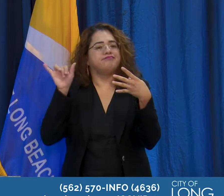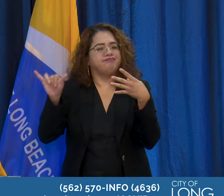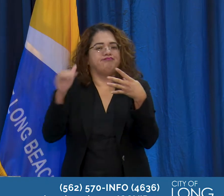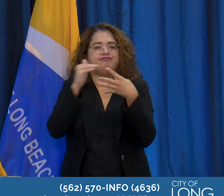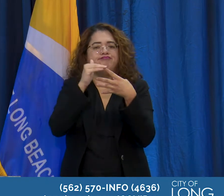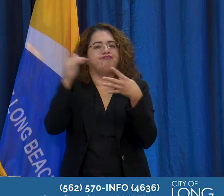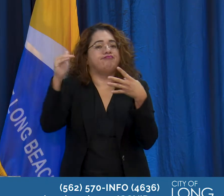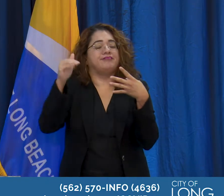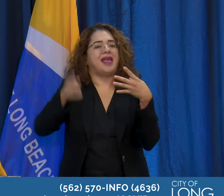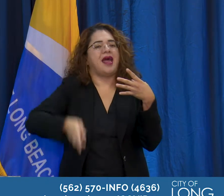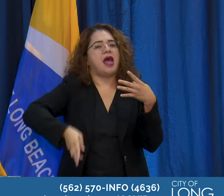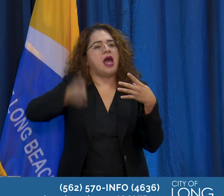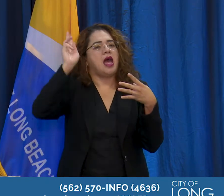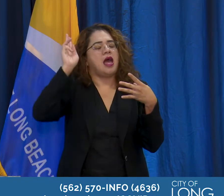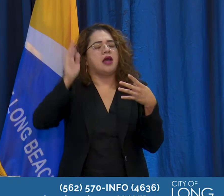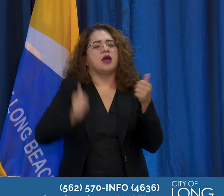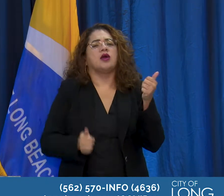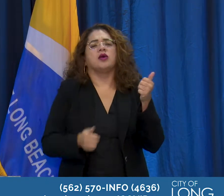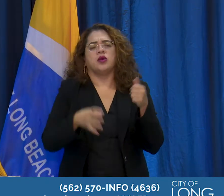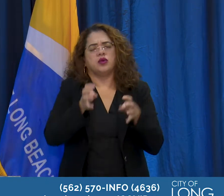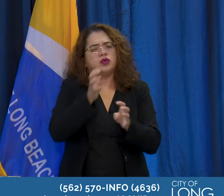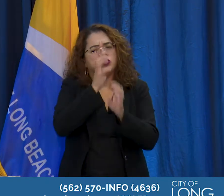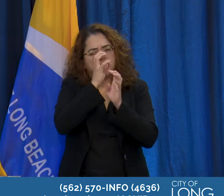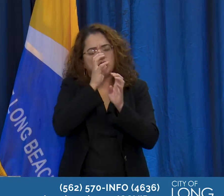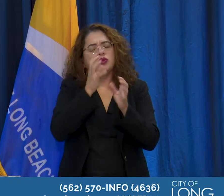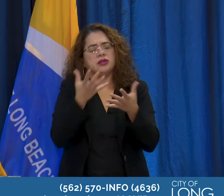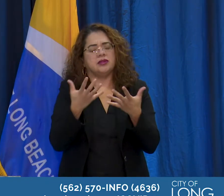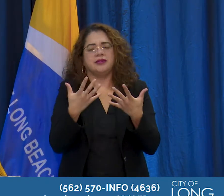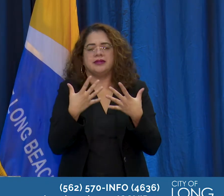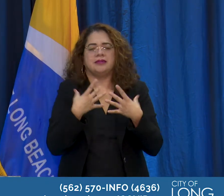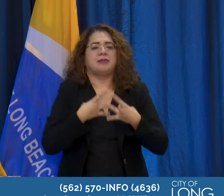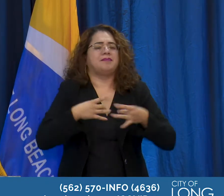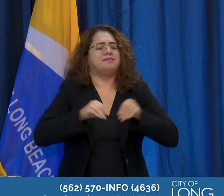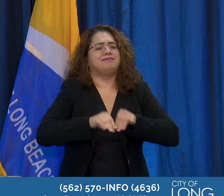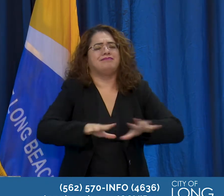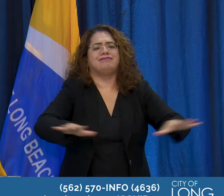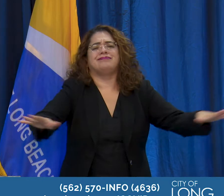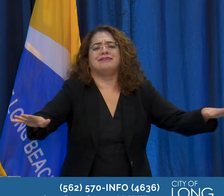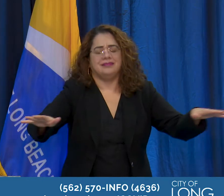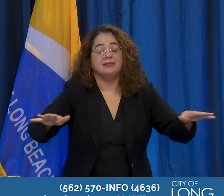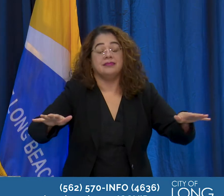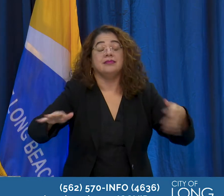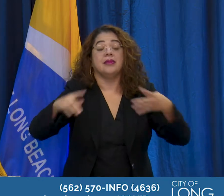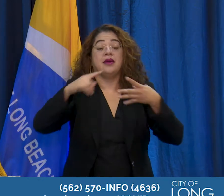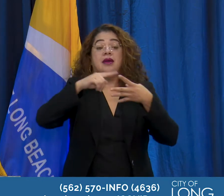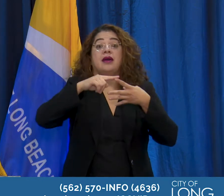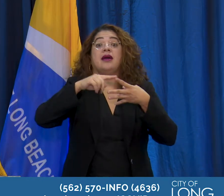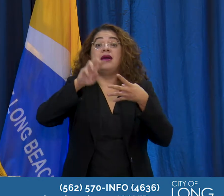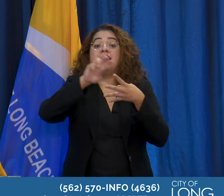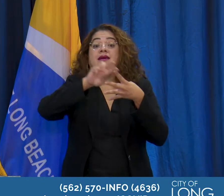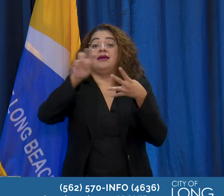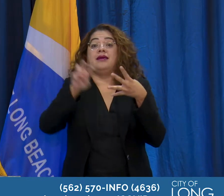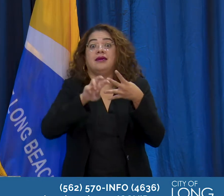is the purple tier, which is the most restrictive tier. But we're still making really great progress and there's good news.